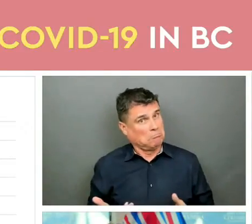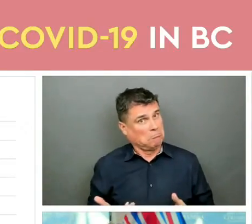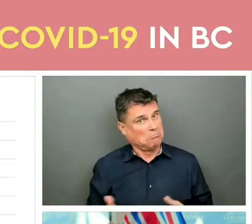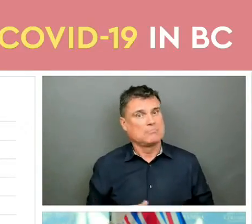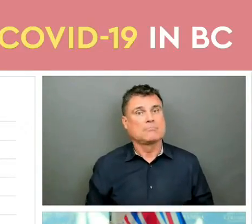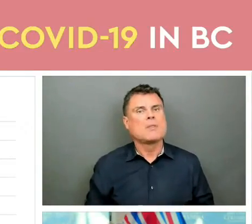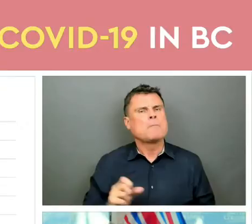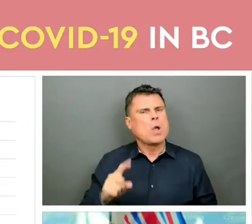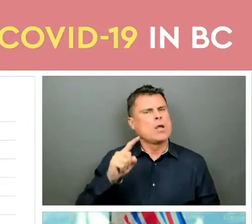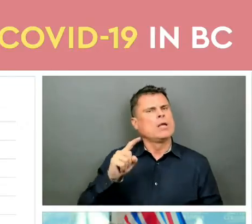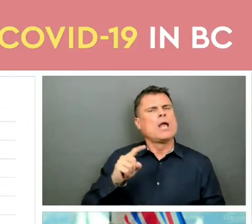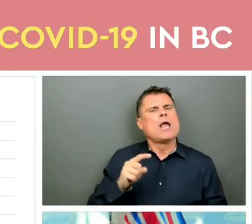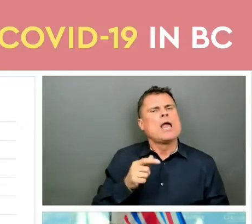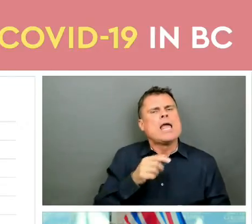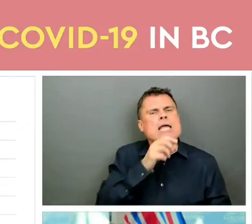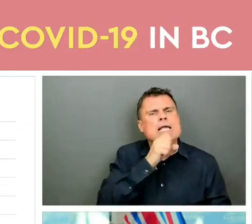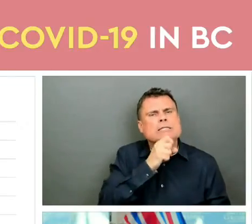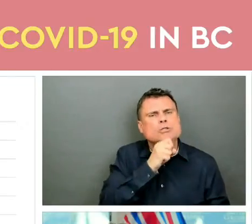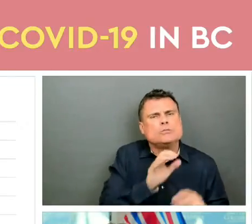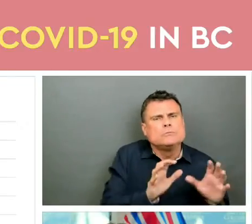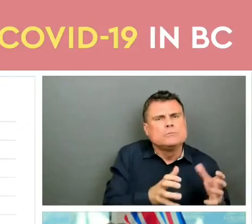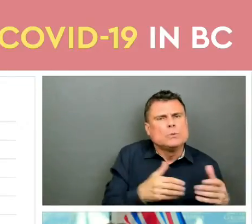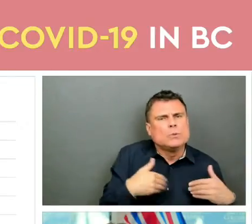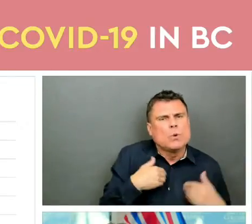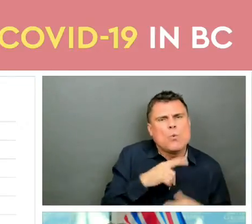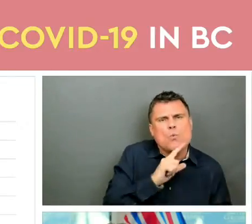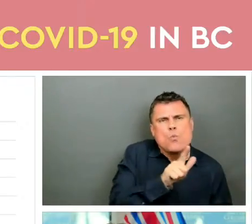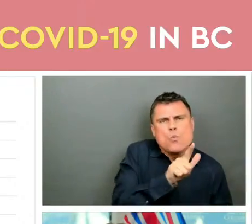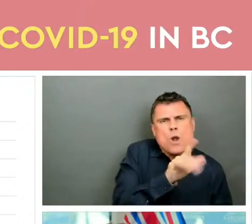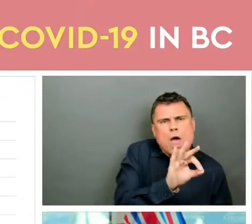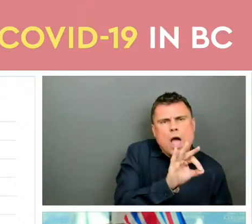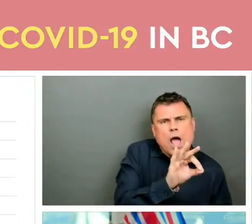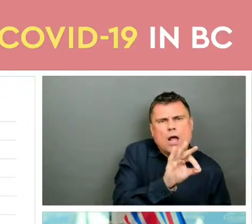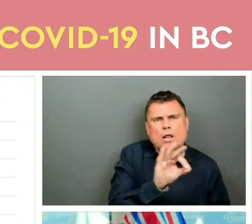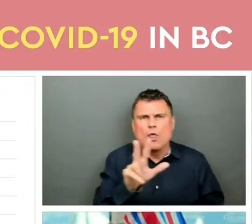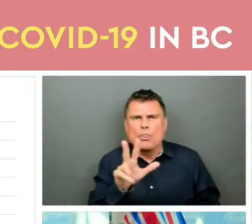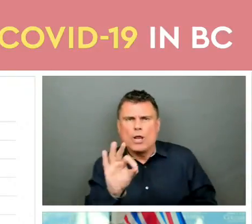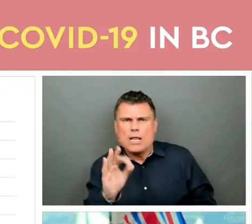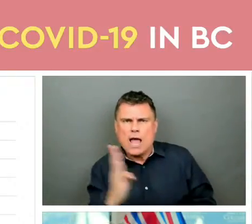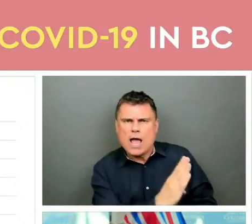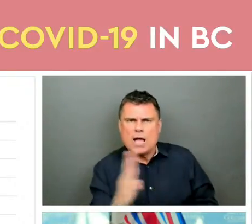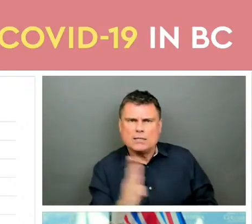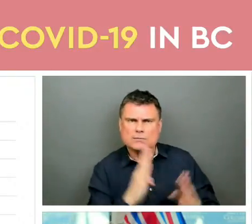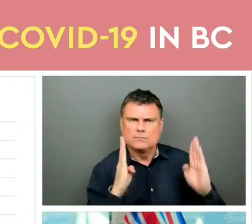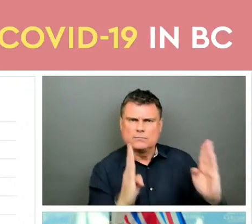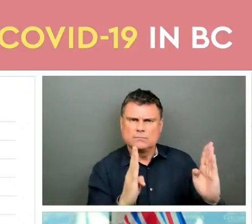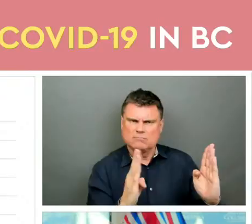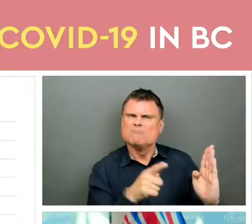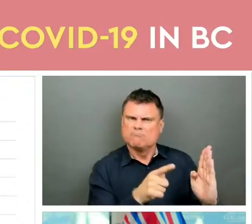infected. So 20 to 29 and 30 to 39 are over represented. And that's a reflection